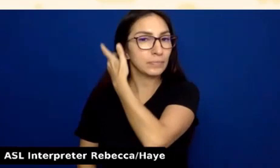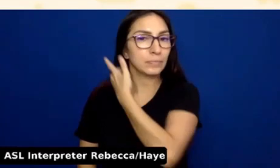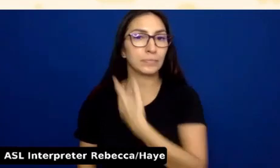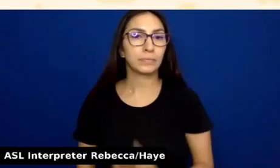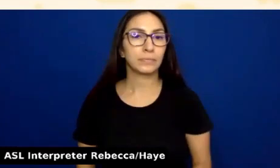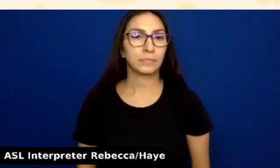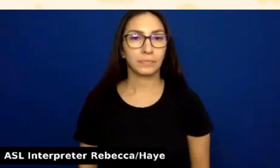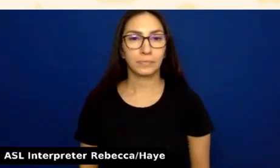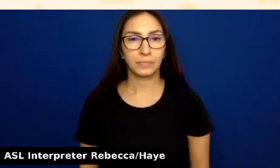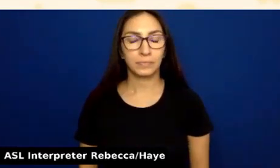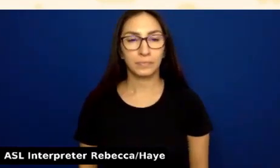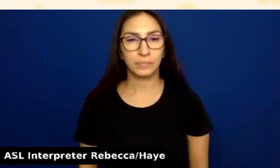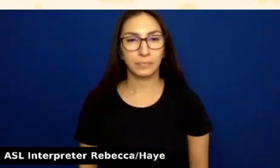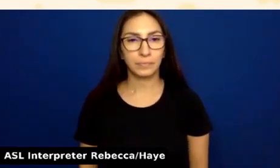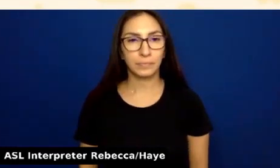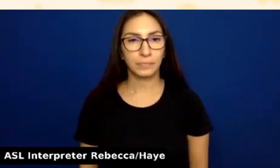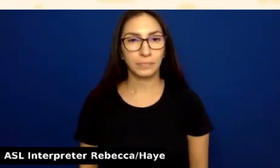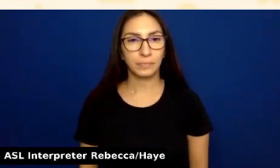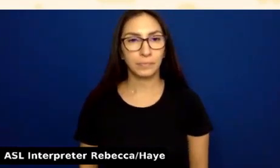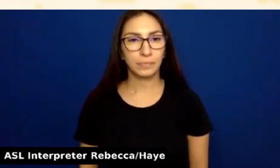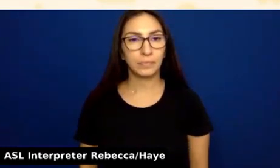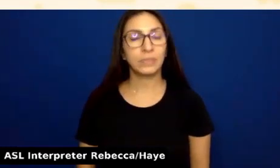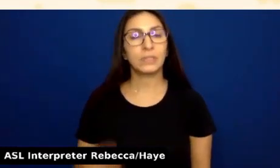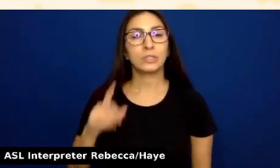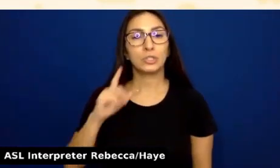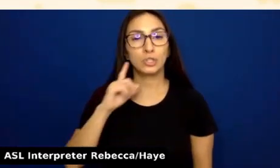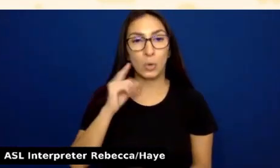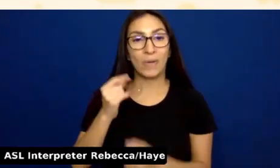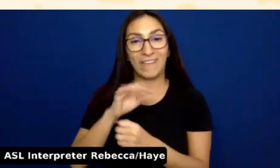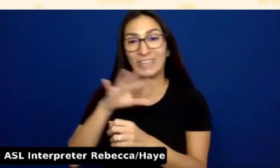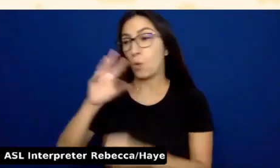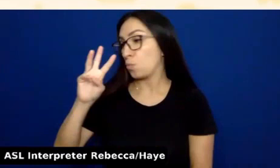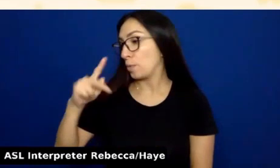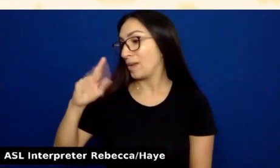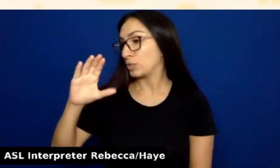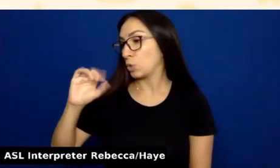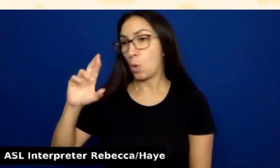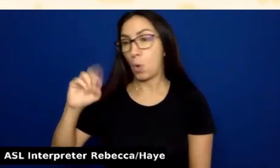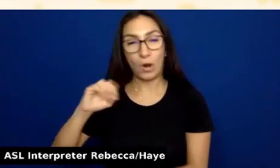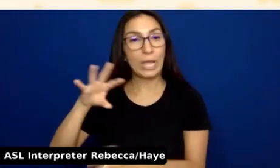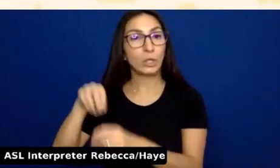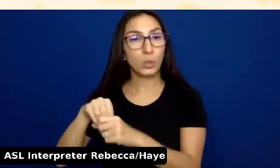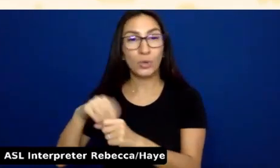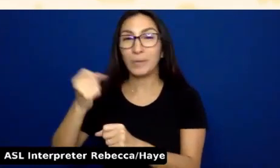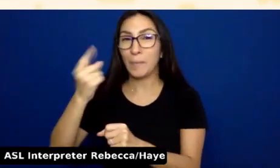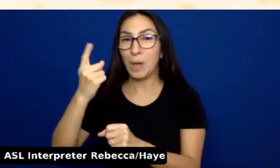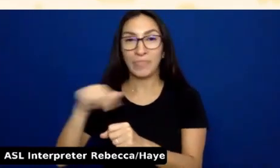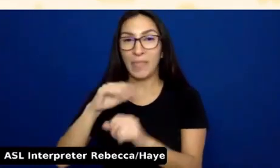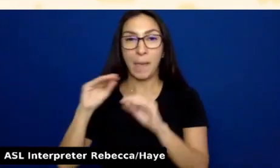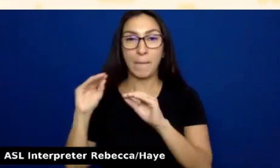that is included by WordPress core. However, they have chosen to put a display none, which hides this label